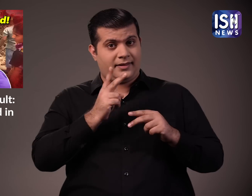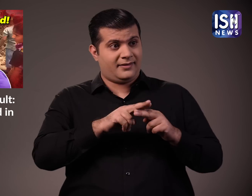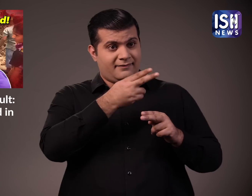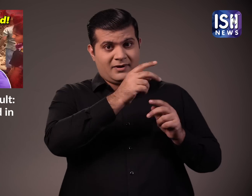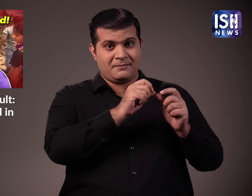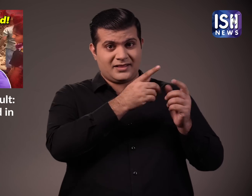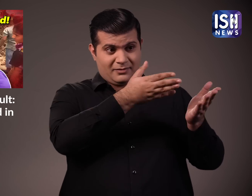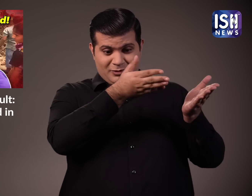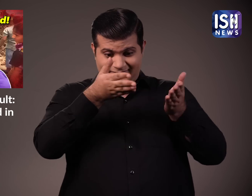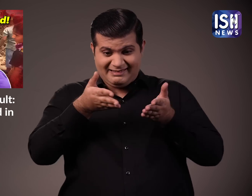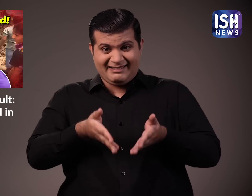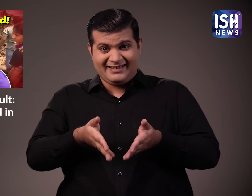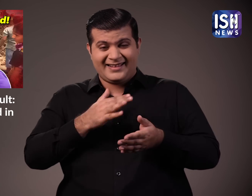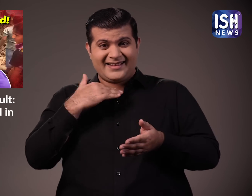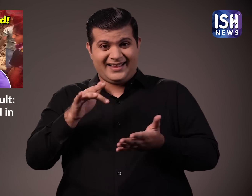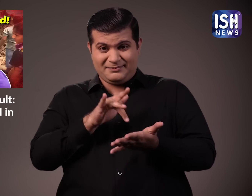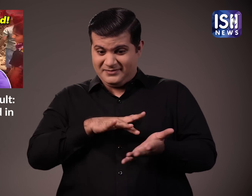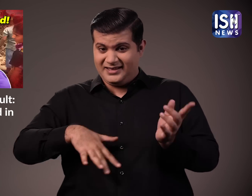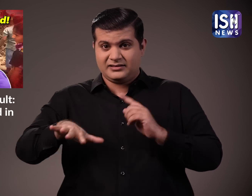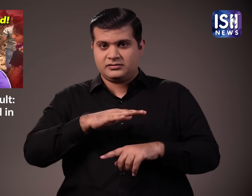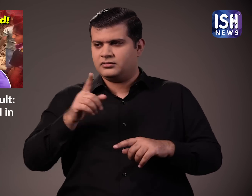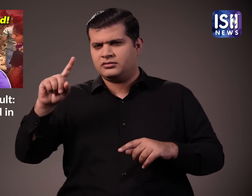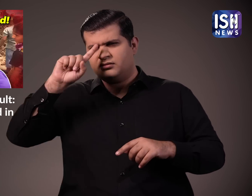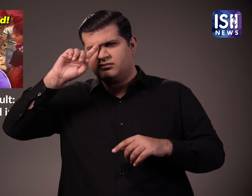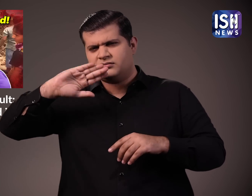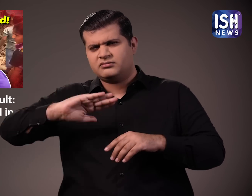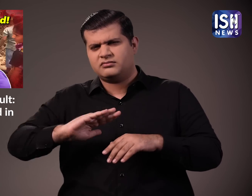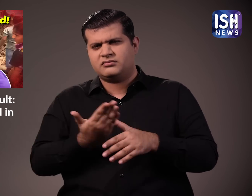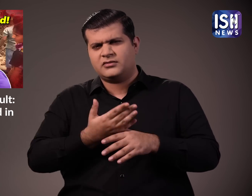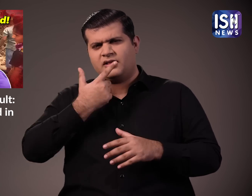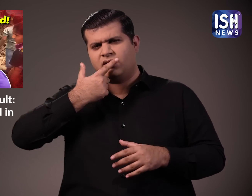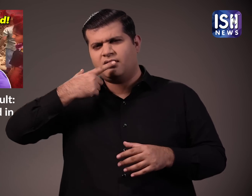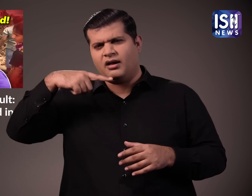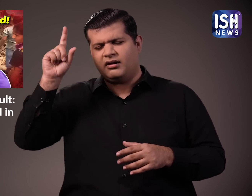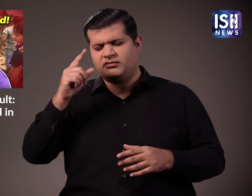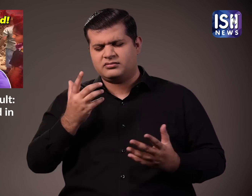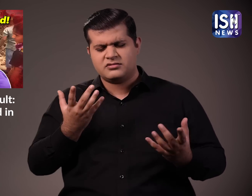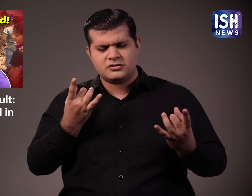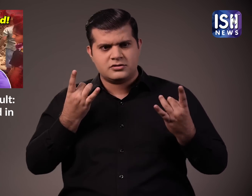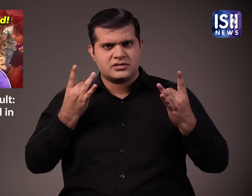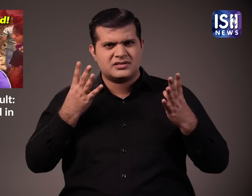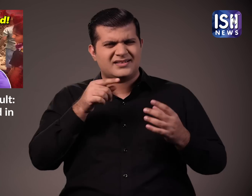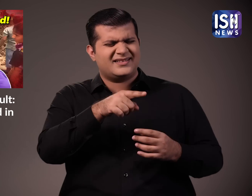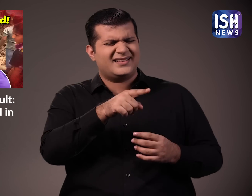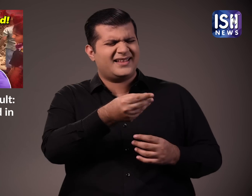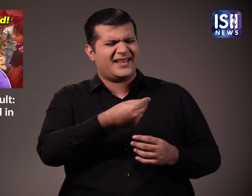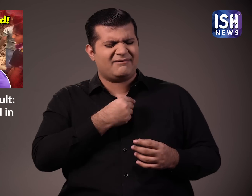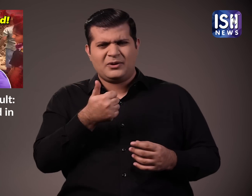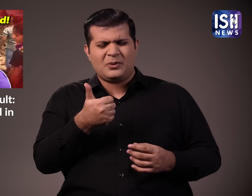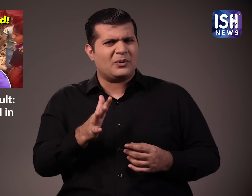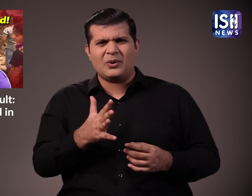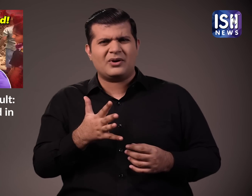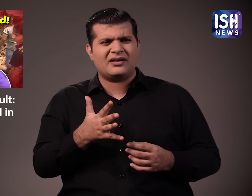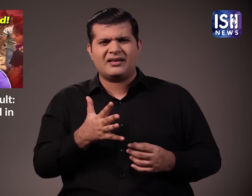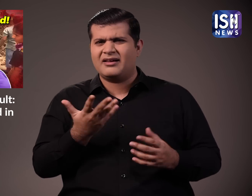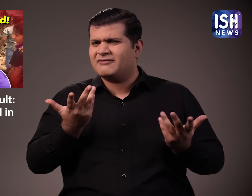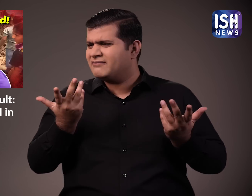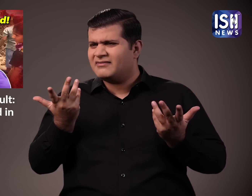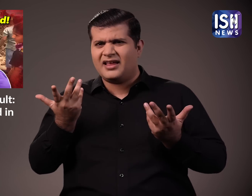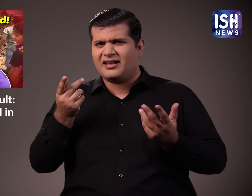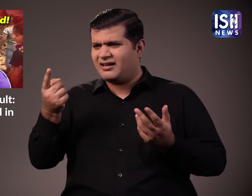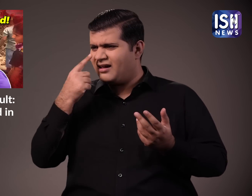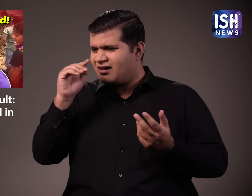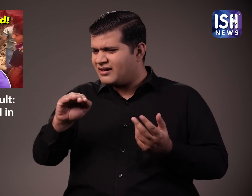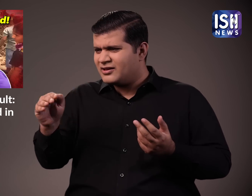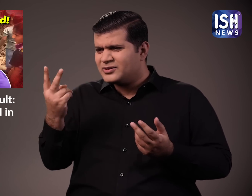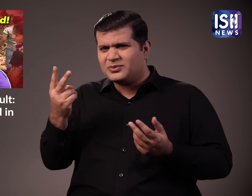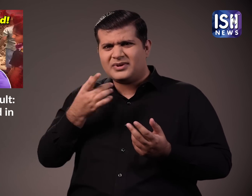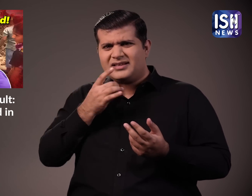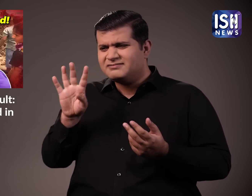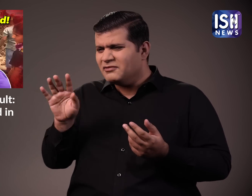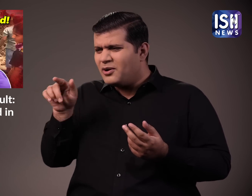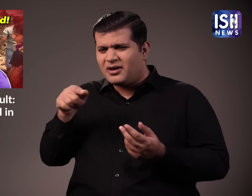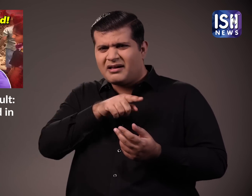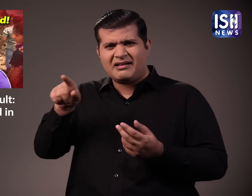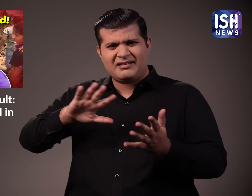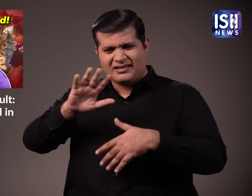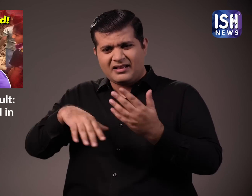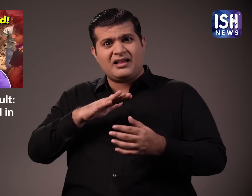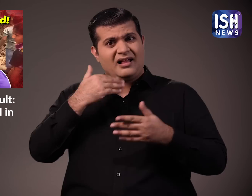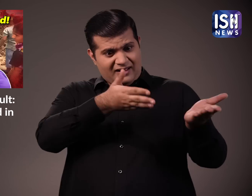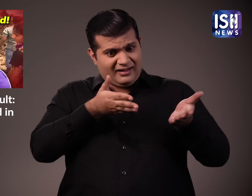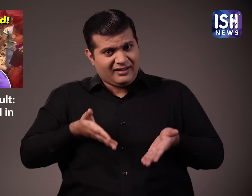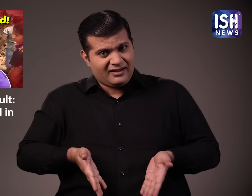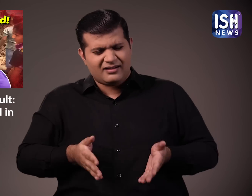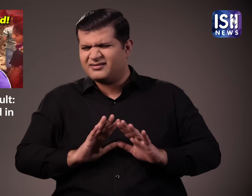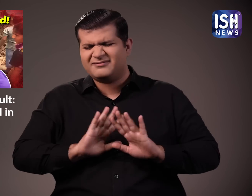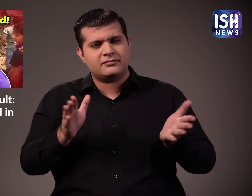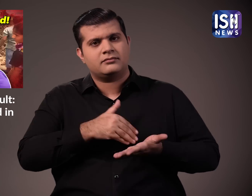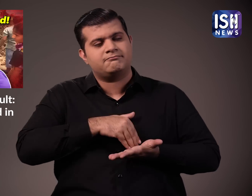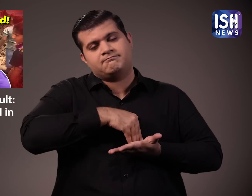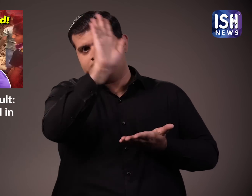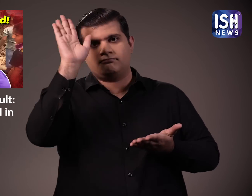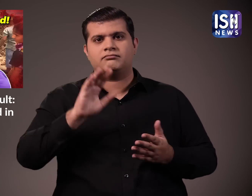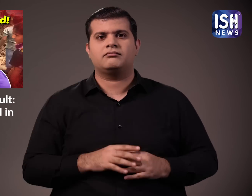if Akshay was buried in Badlapur then it would make the people even more angry as he had sexually assaulted 2 little girls.